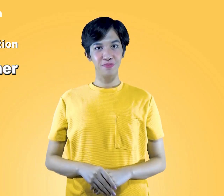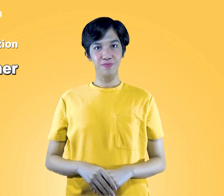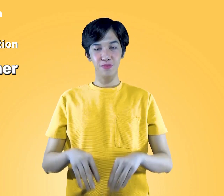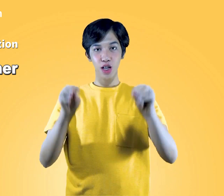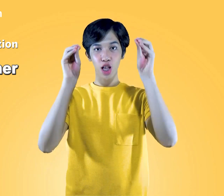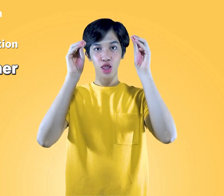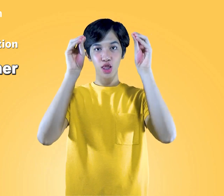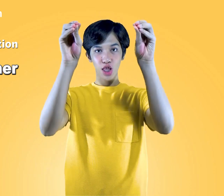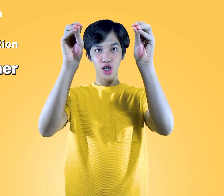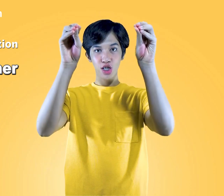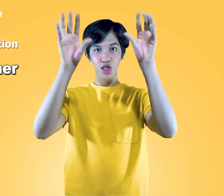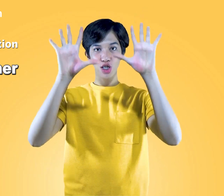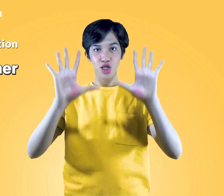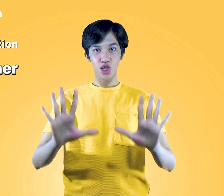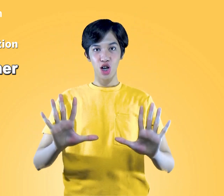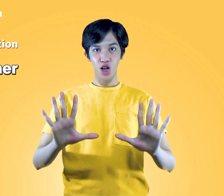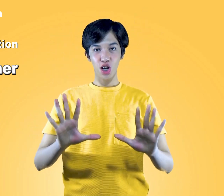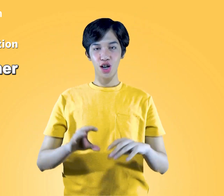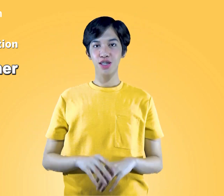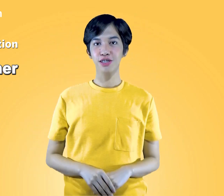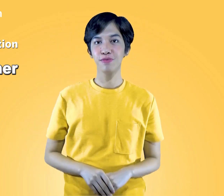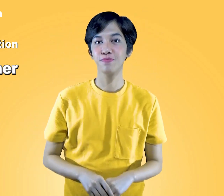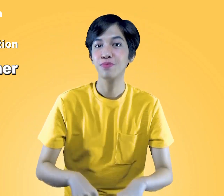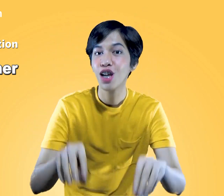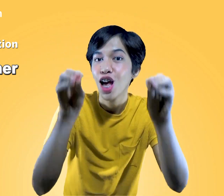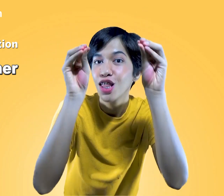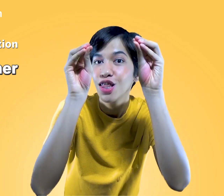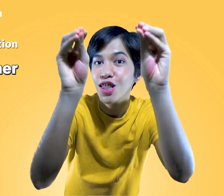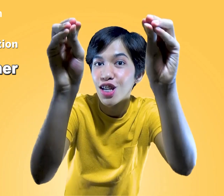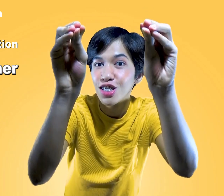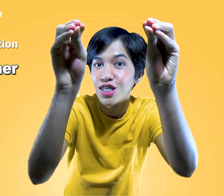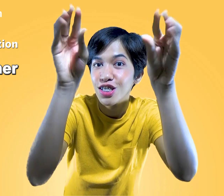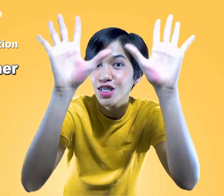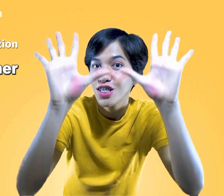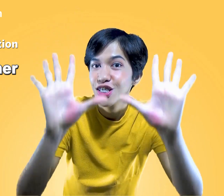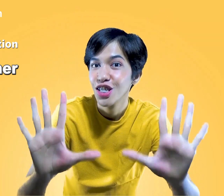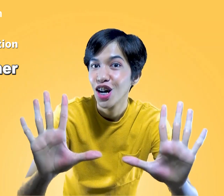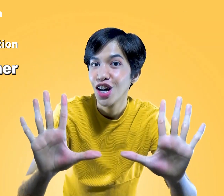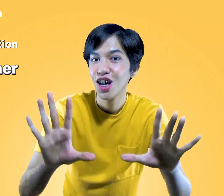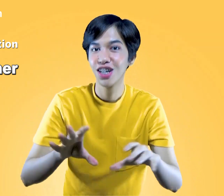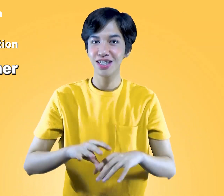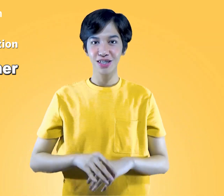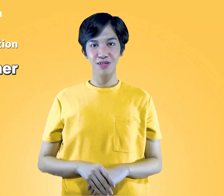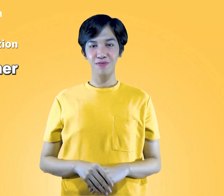Teacher